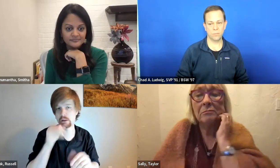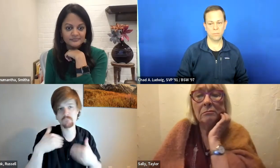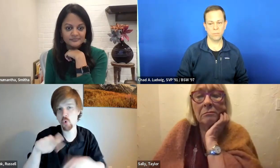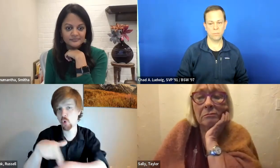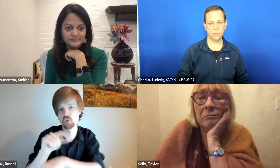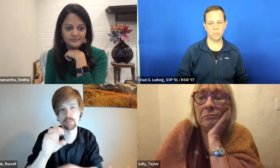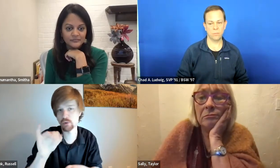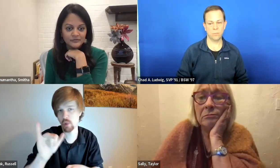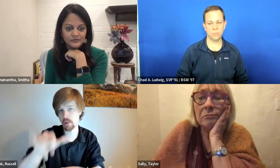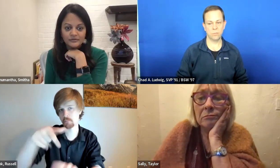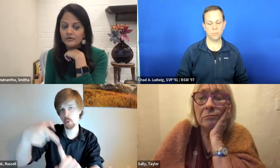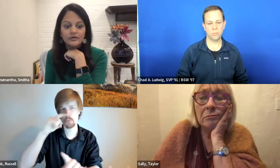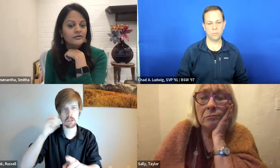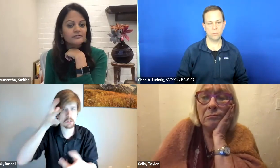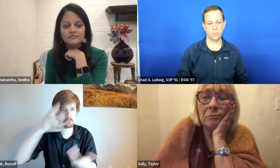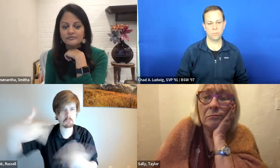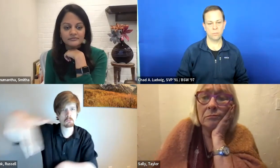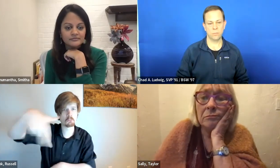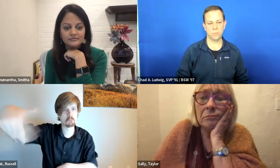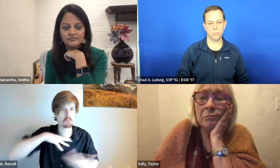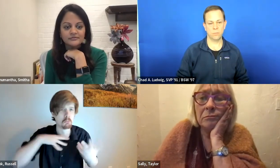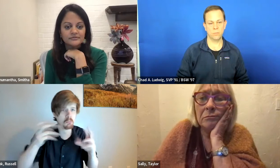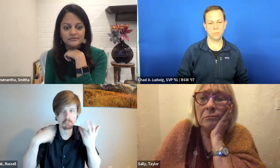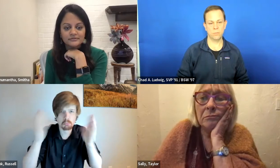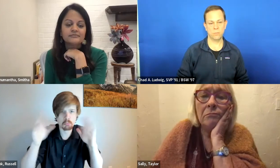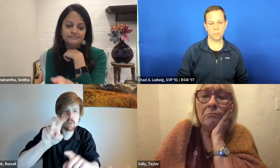When my father received his formal diagnosis, you know,